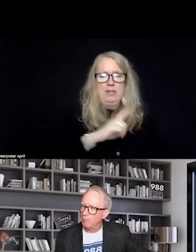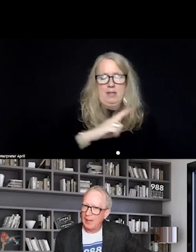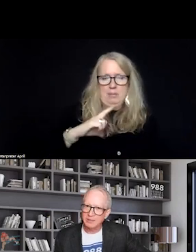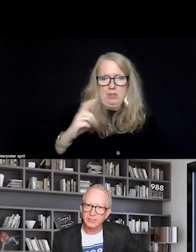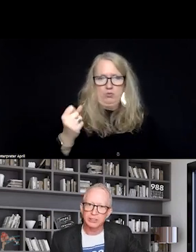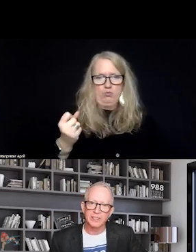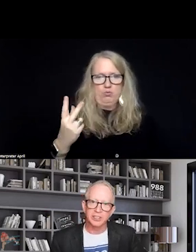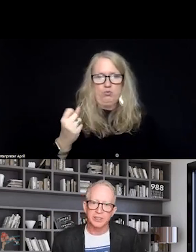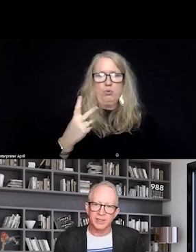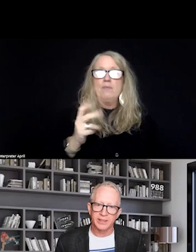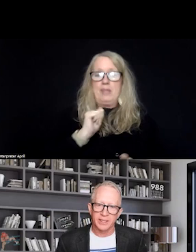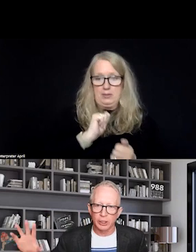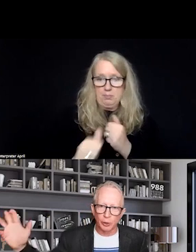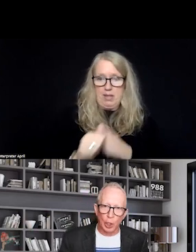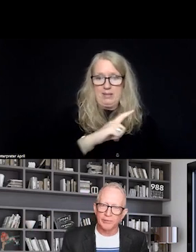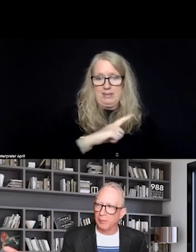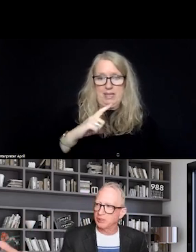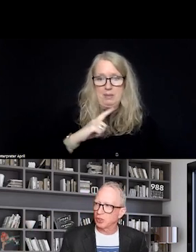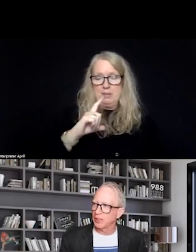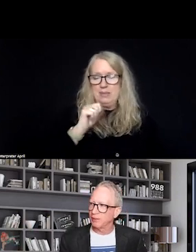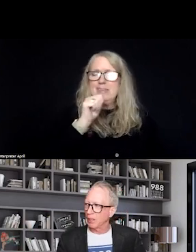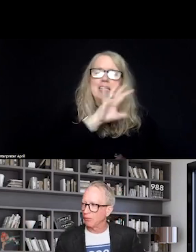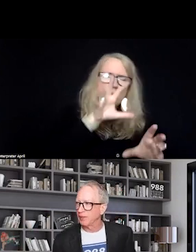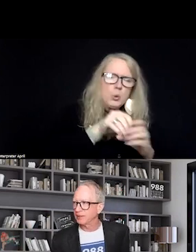THAT PASSED LEGISLATION THAT DID INCLUDE ALL OF THAT THAT